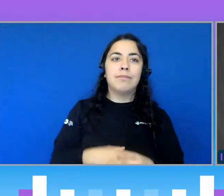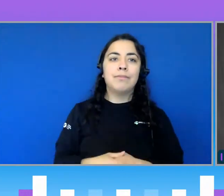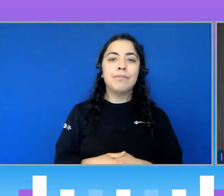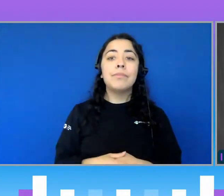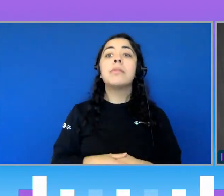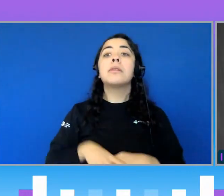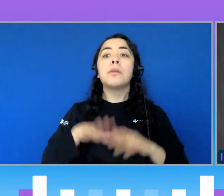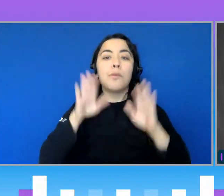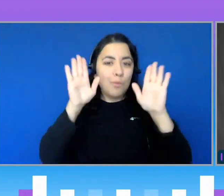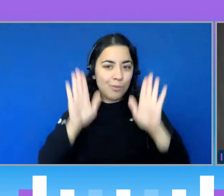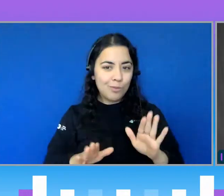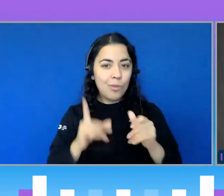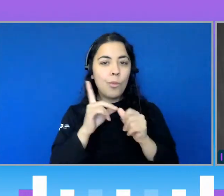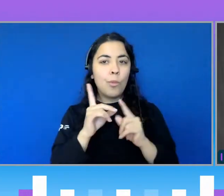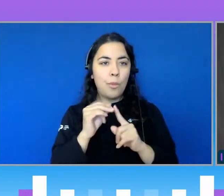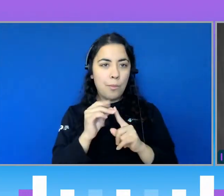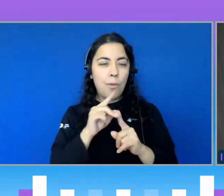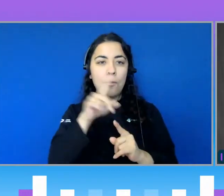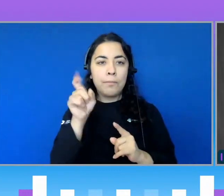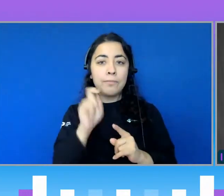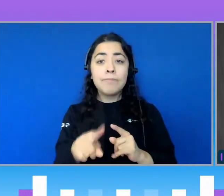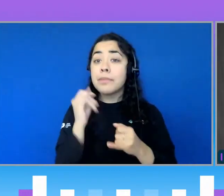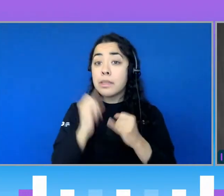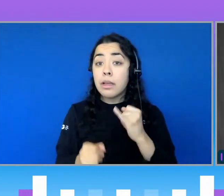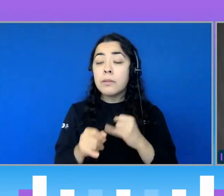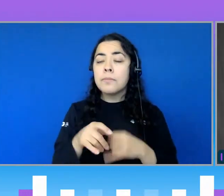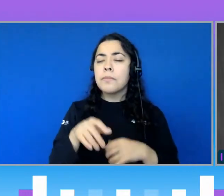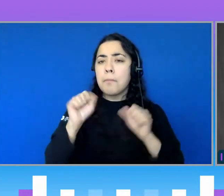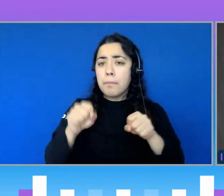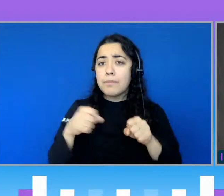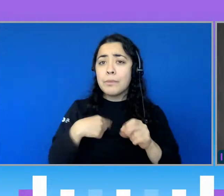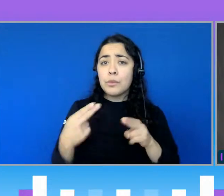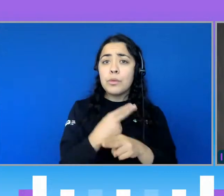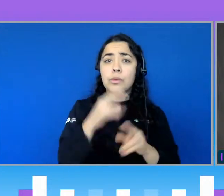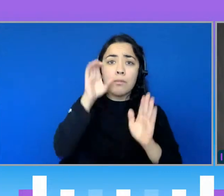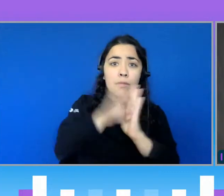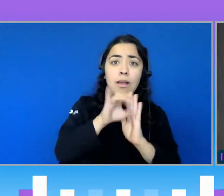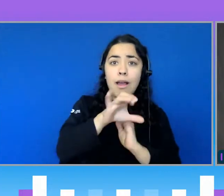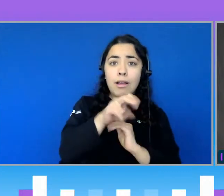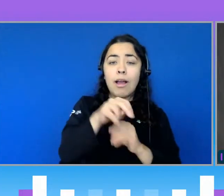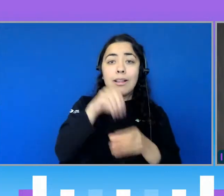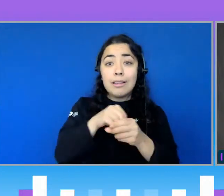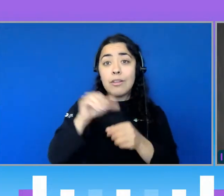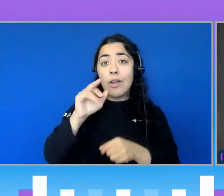room for one more. The last one is can I use an icon and an aria